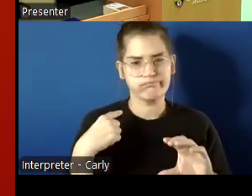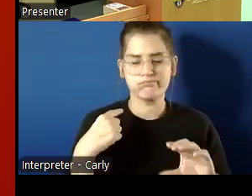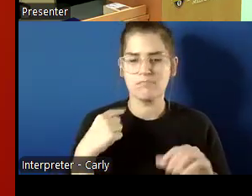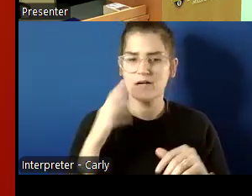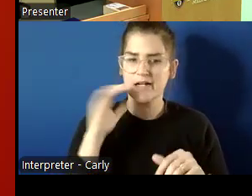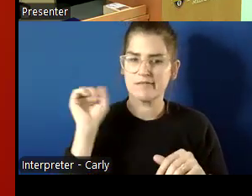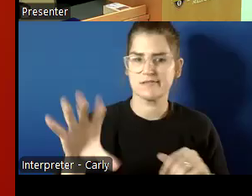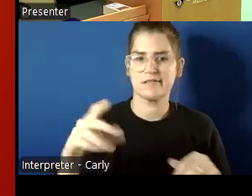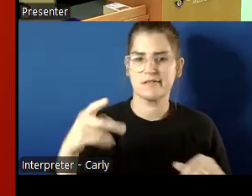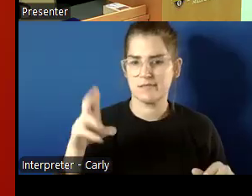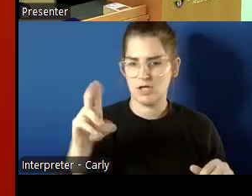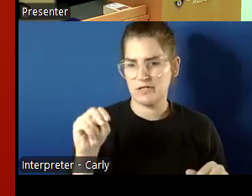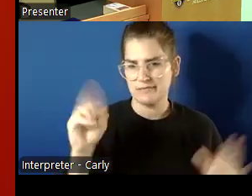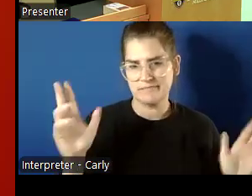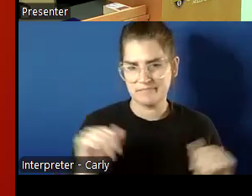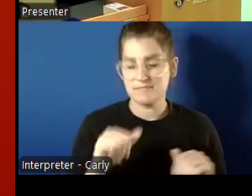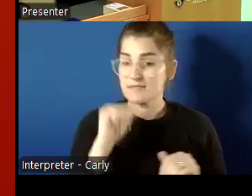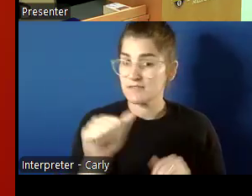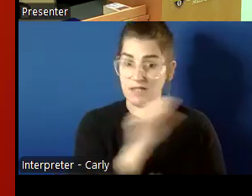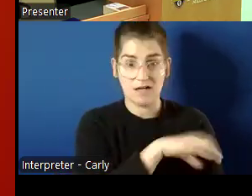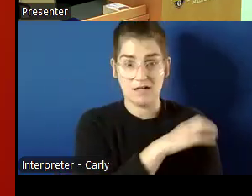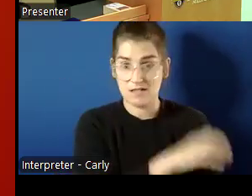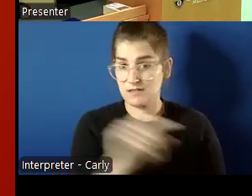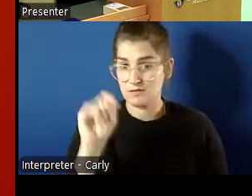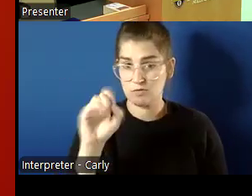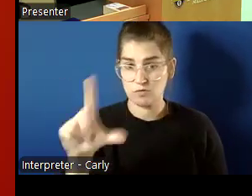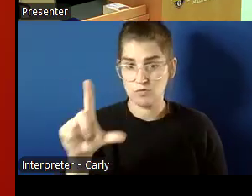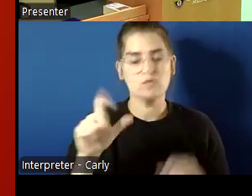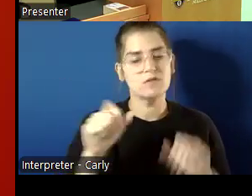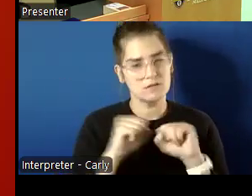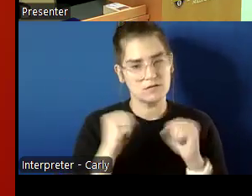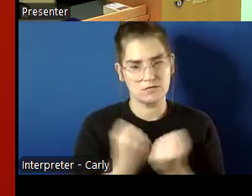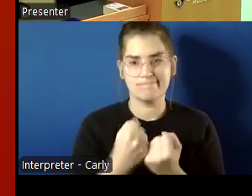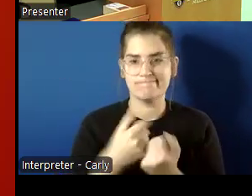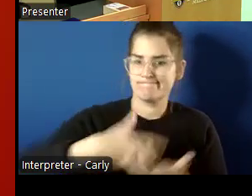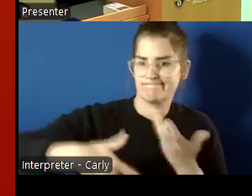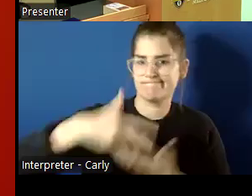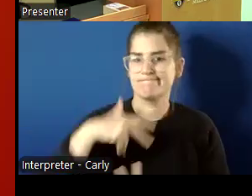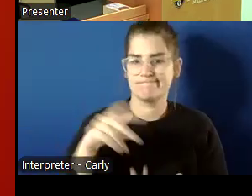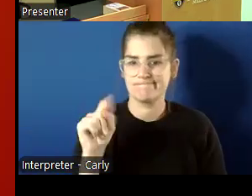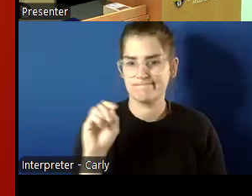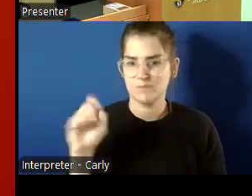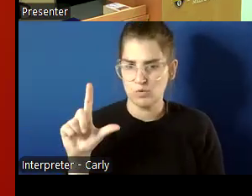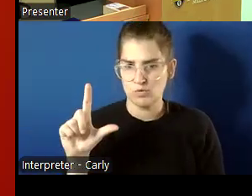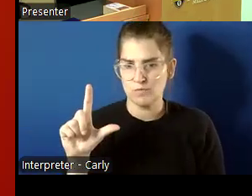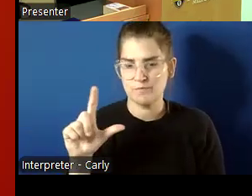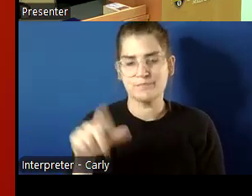race narrative. It is not a clinical tool. It's a sociological tool that helps you to understand the